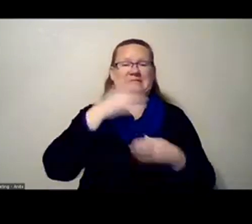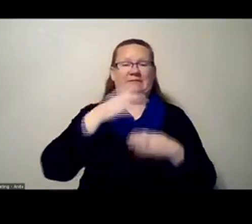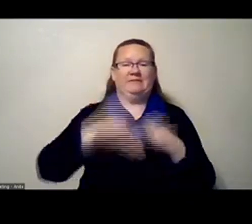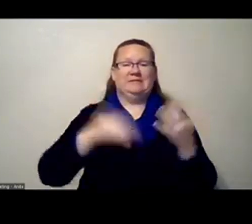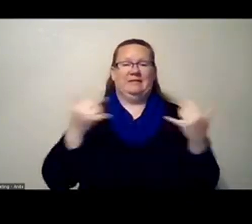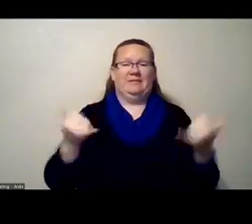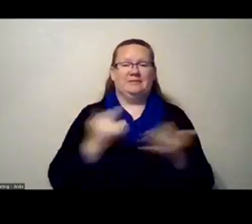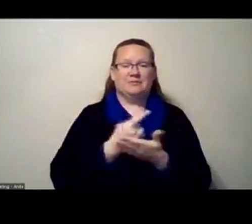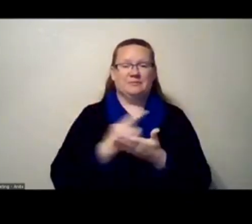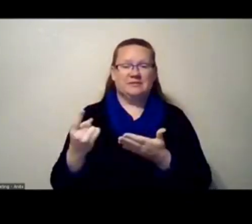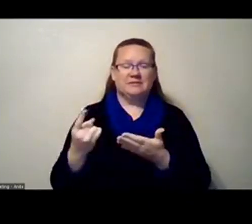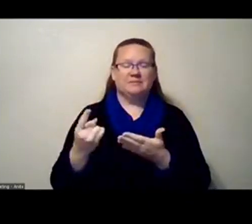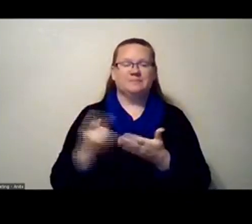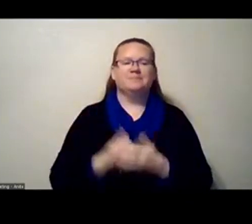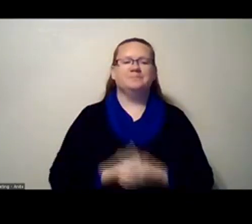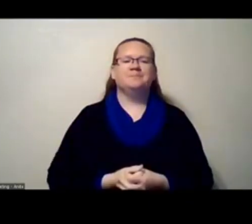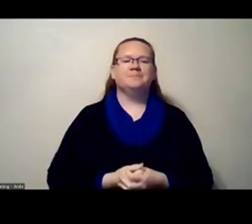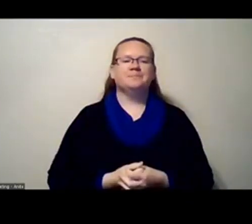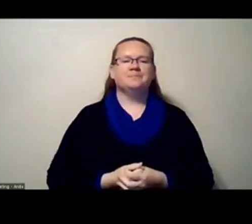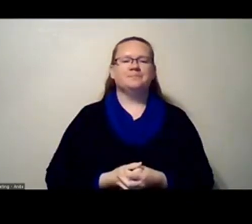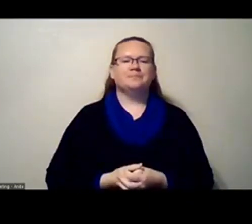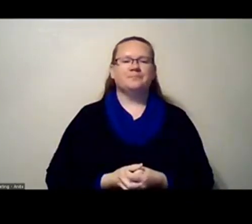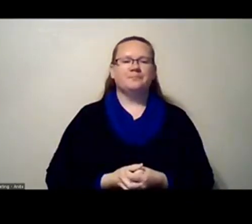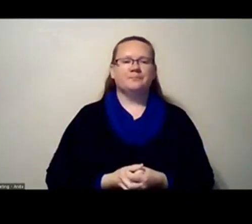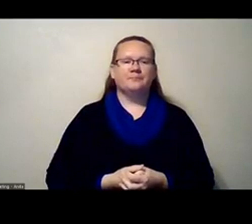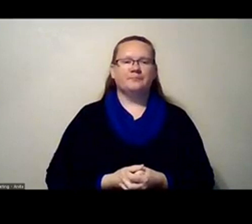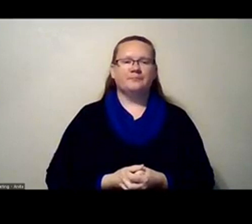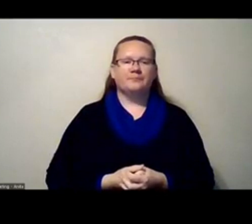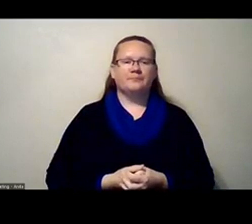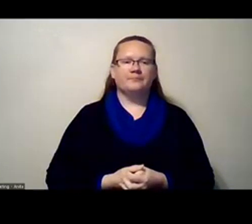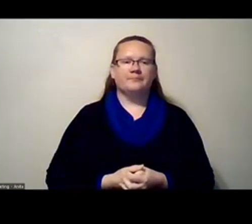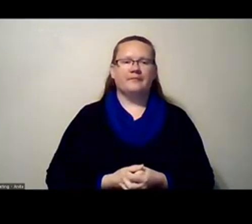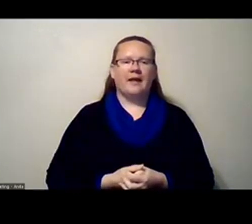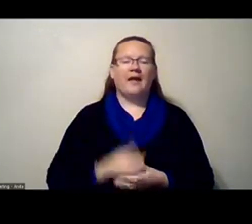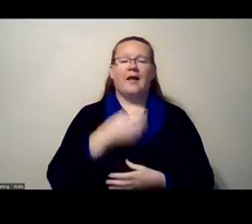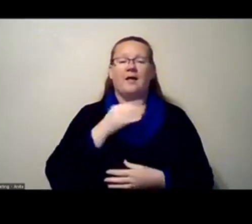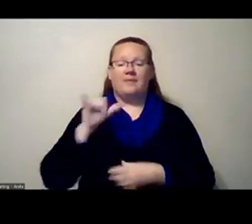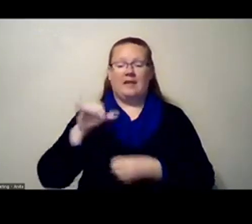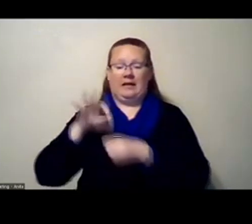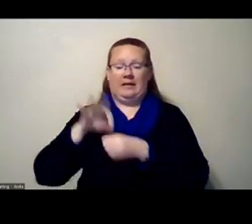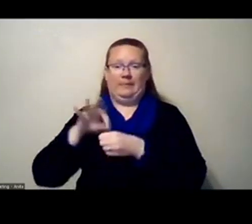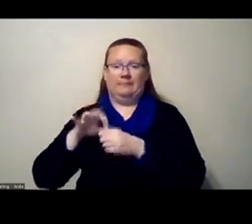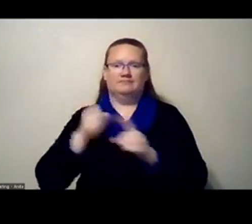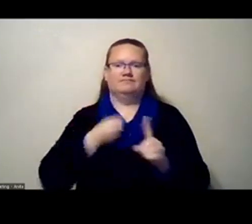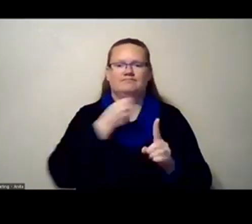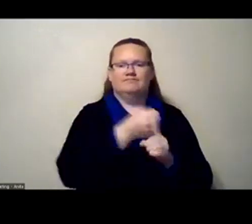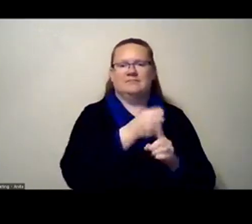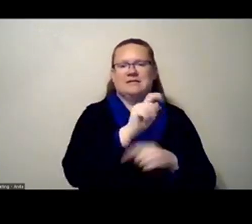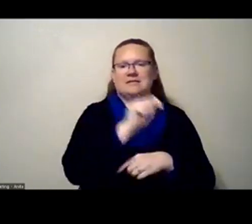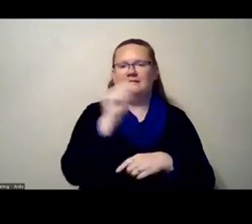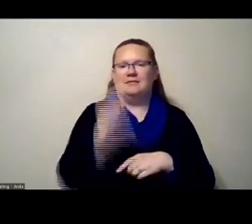concluded this week and the and the impact on Toledo as a pertains to issue 1.